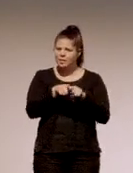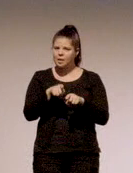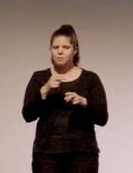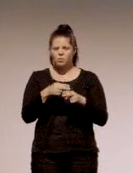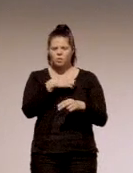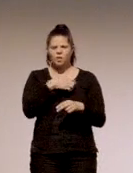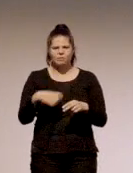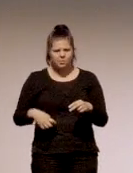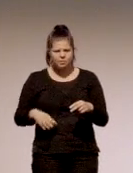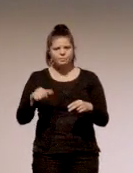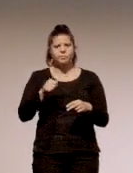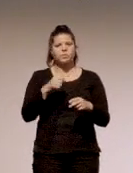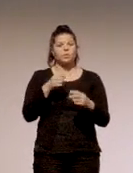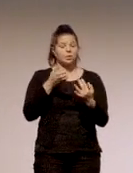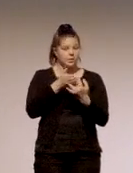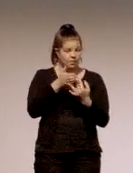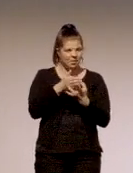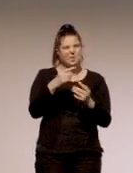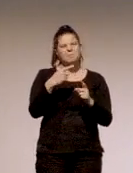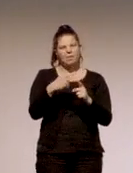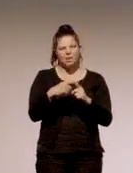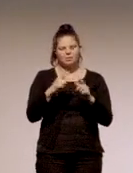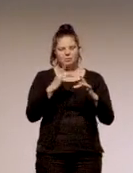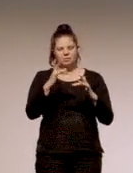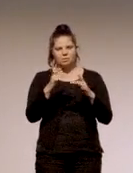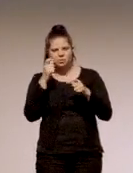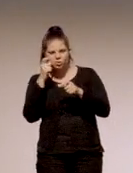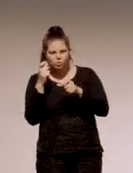cybersecurity built in by default. Agencies can come with their content,